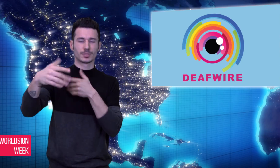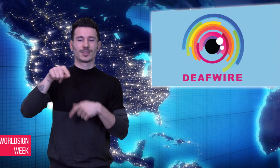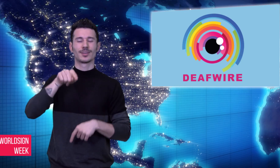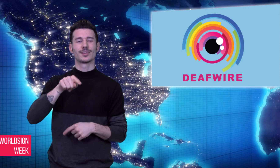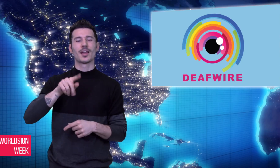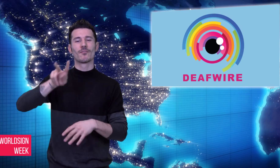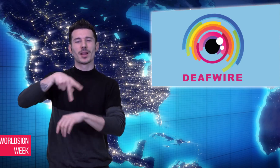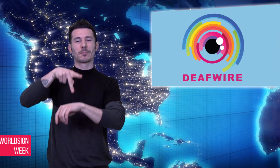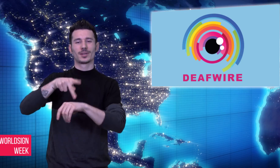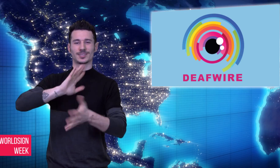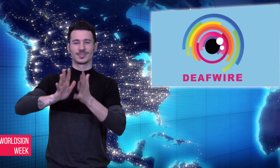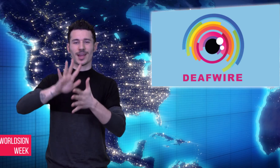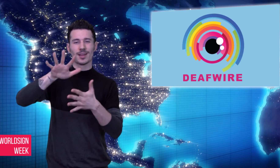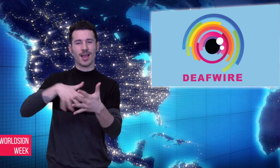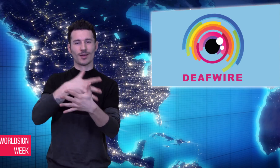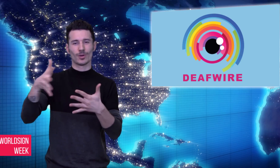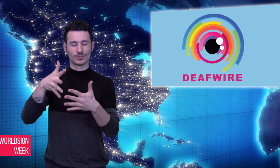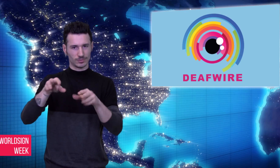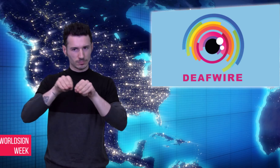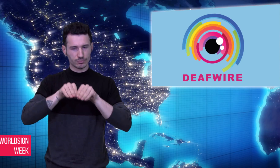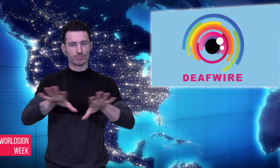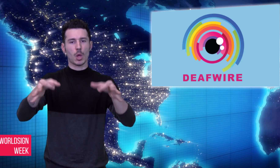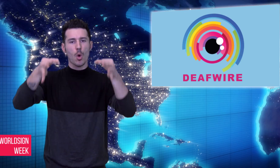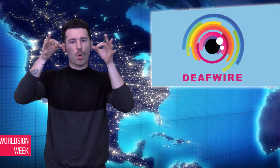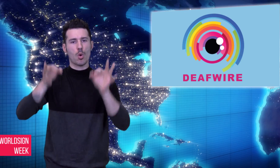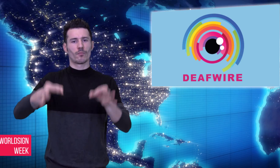medium of official communication in all